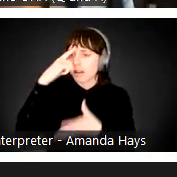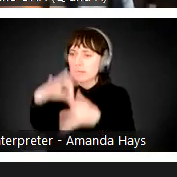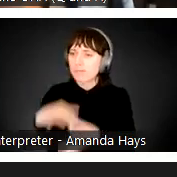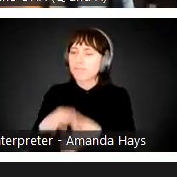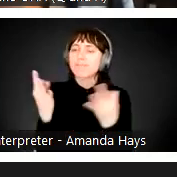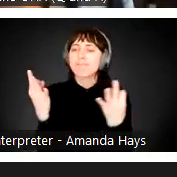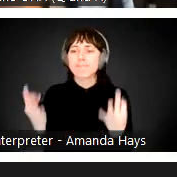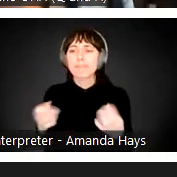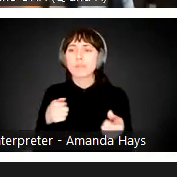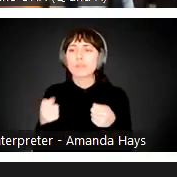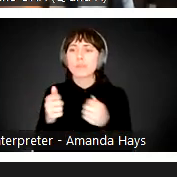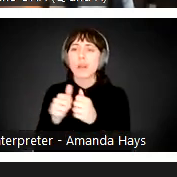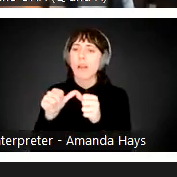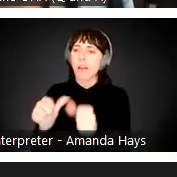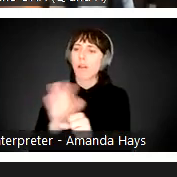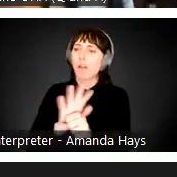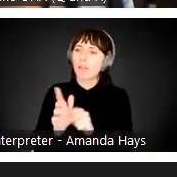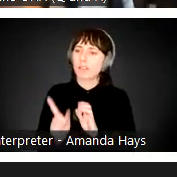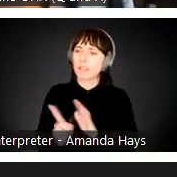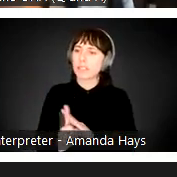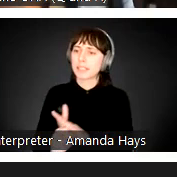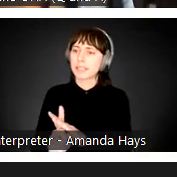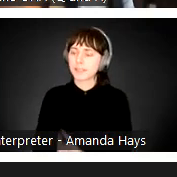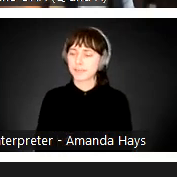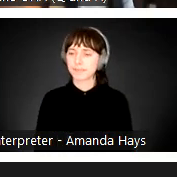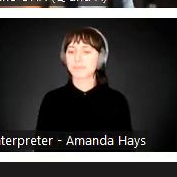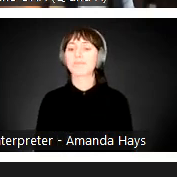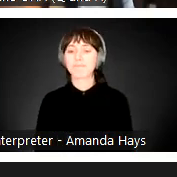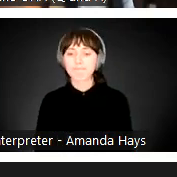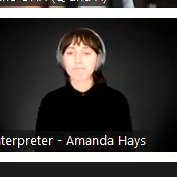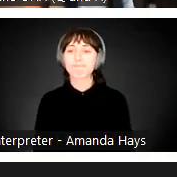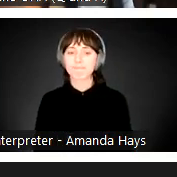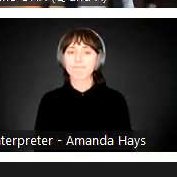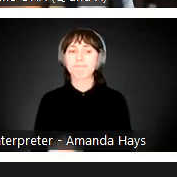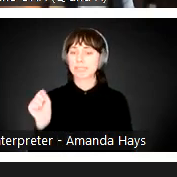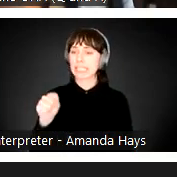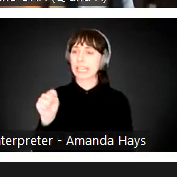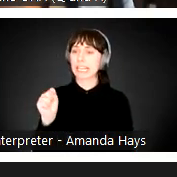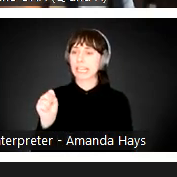Yeah, and that's another sort of very easy go-to in medicine we don't have a